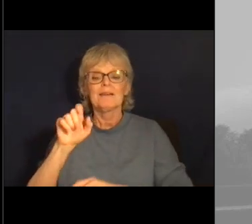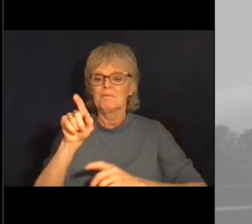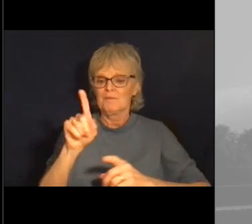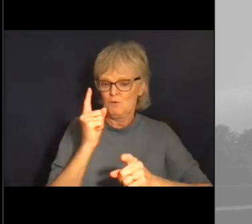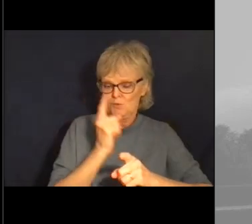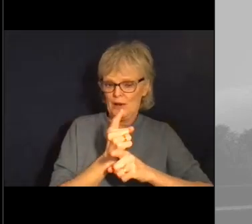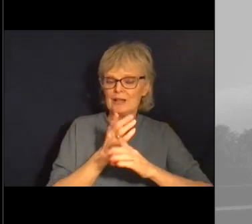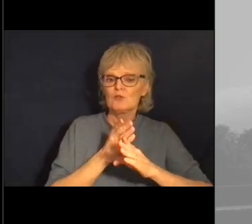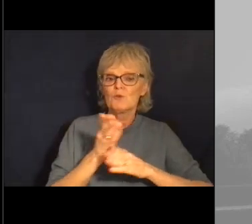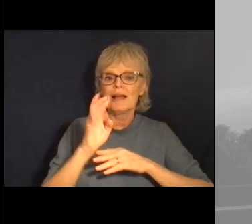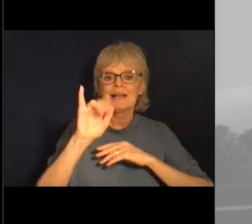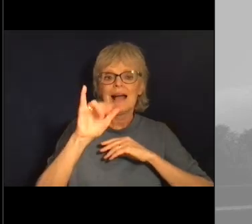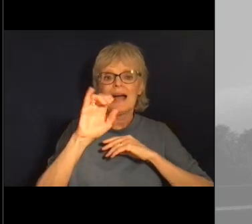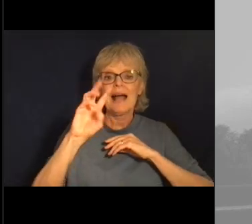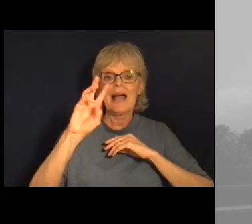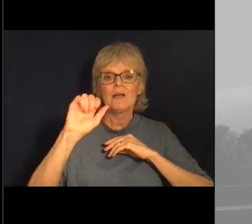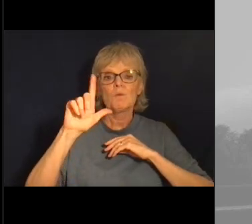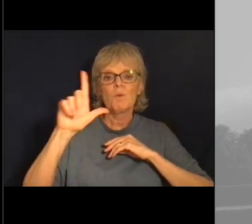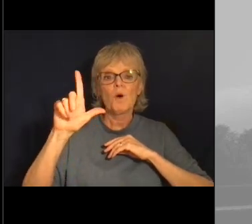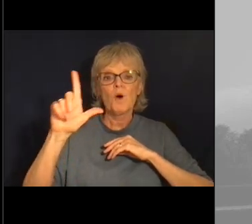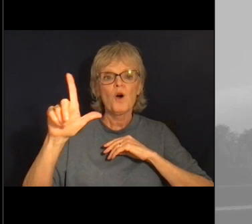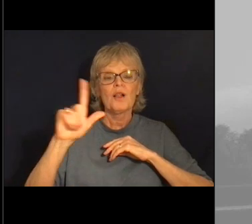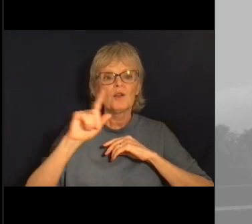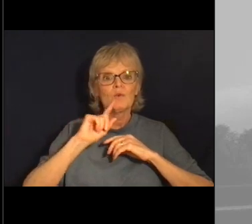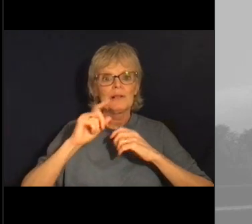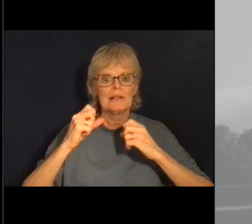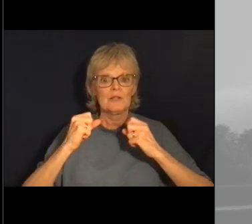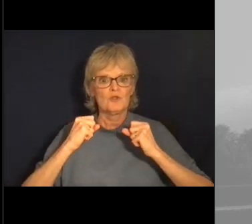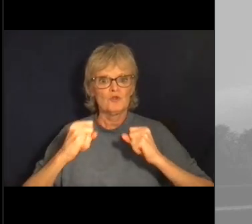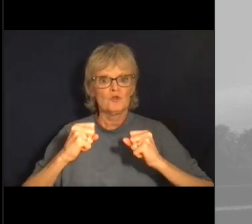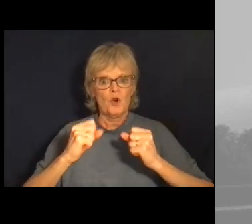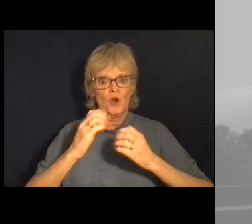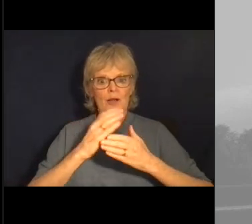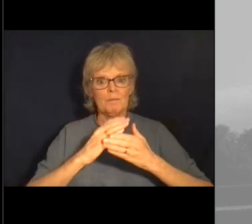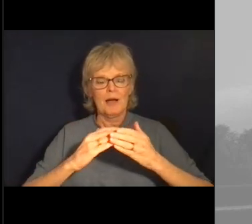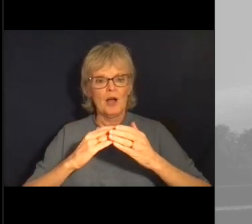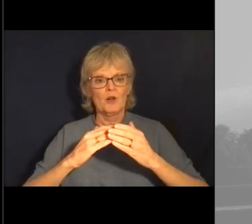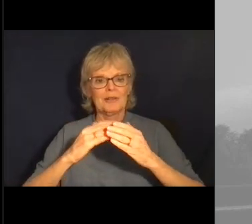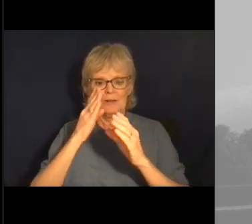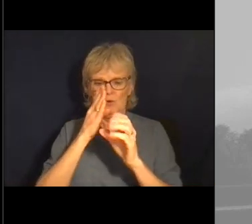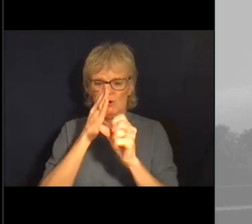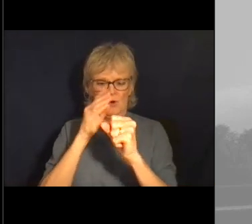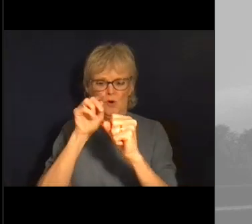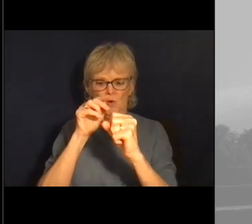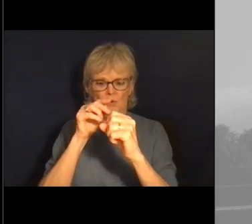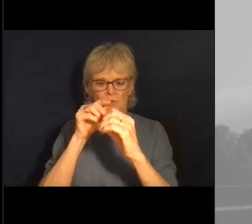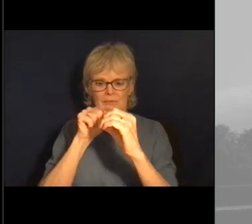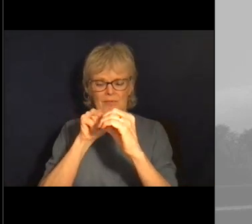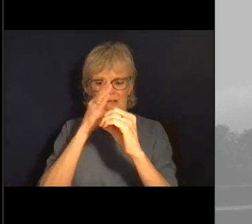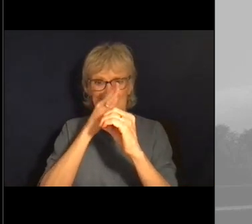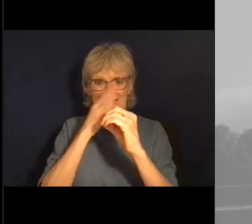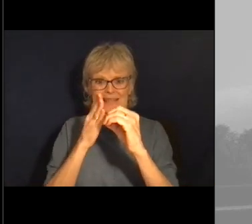So the eye wall is that really, really intense parts. It's basically right next to the eye. And that's where we see the strongest winds.